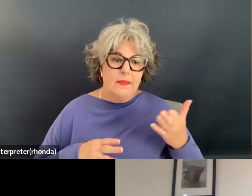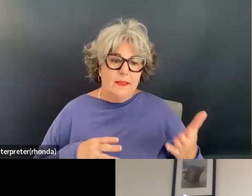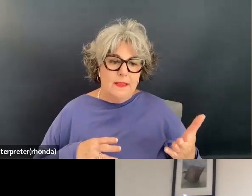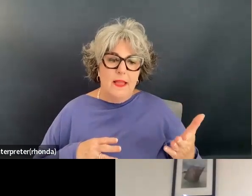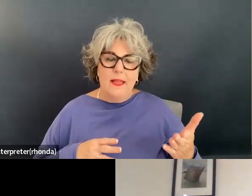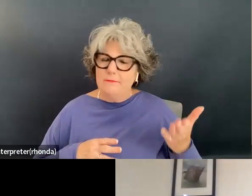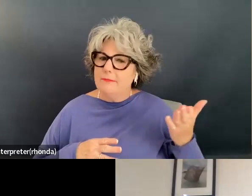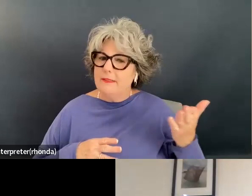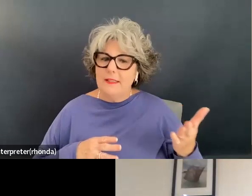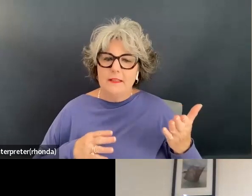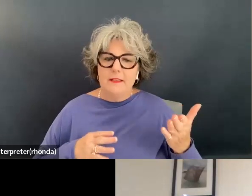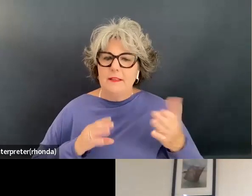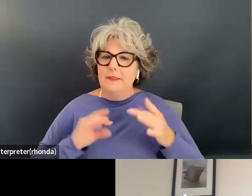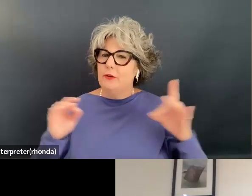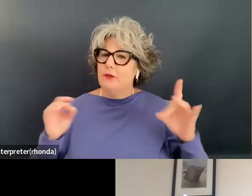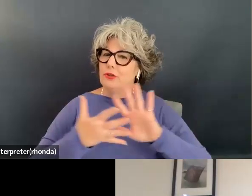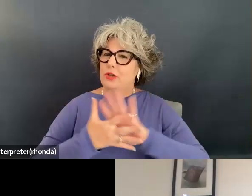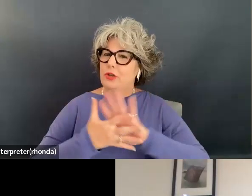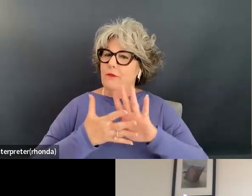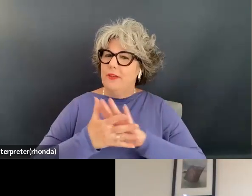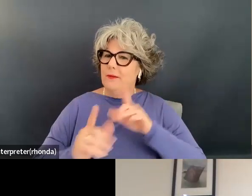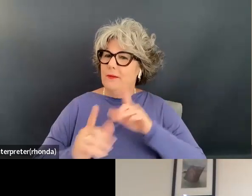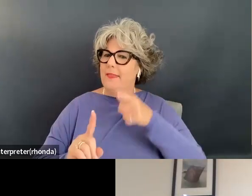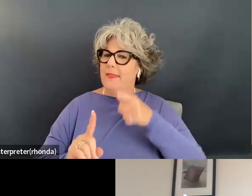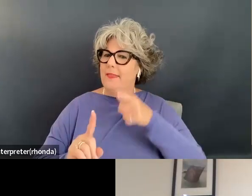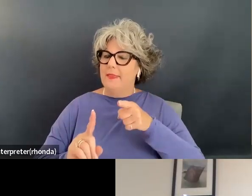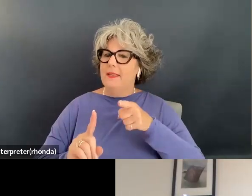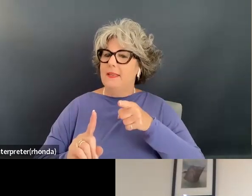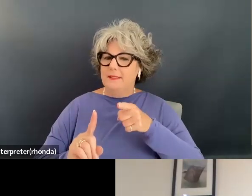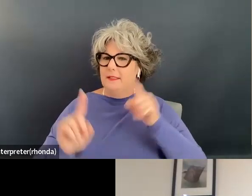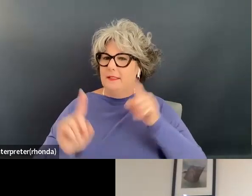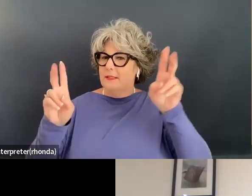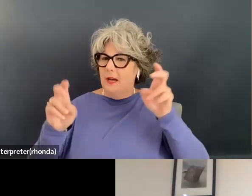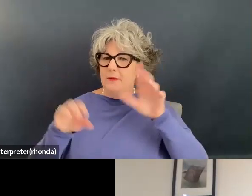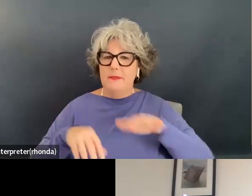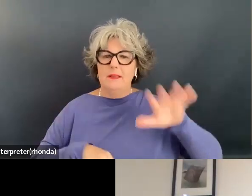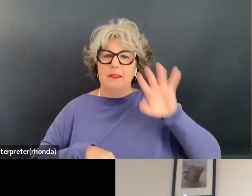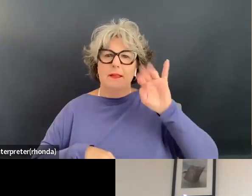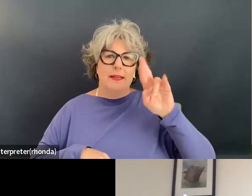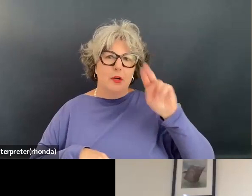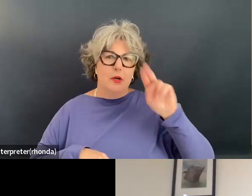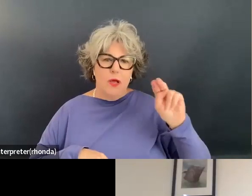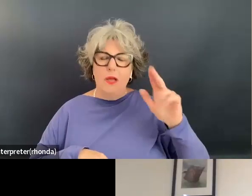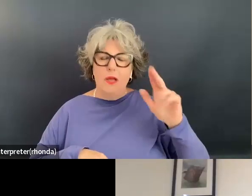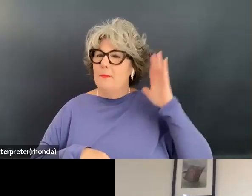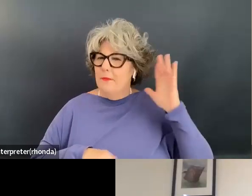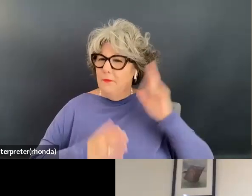there's no film about this in, at least in Iran. Like there was a project for a few years